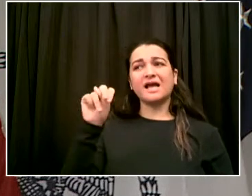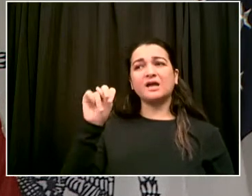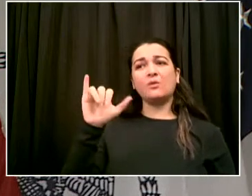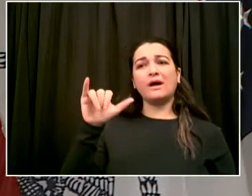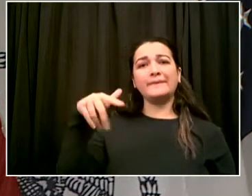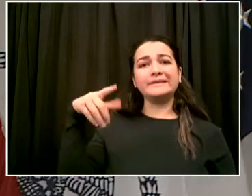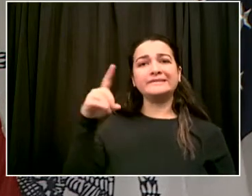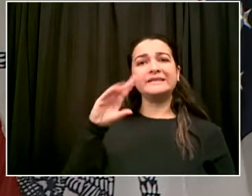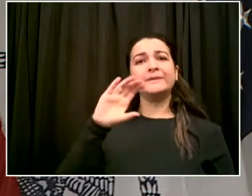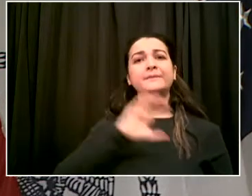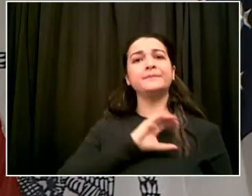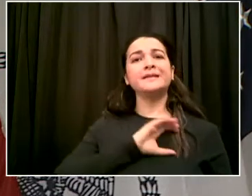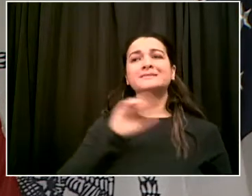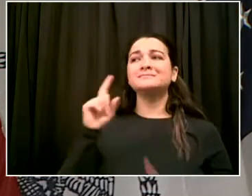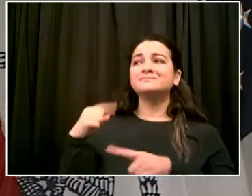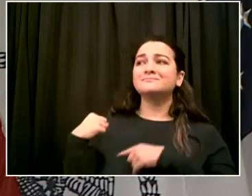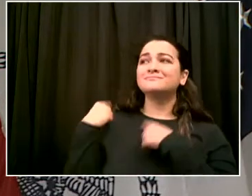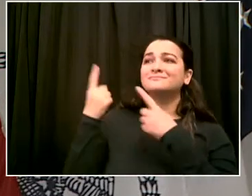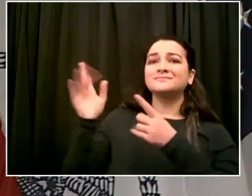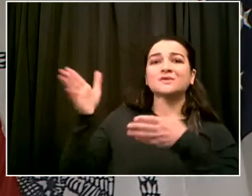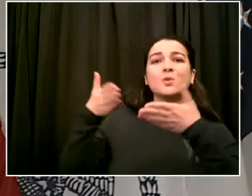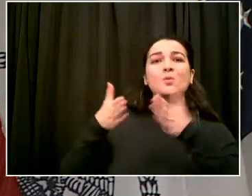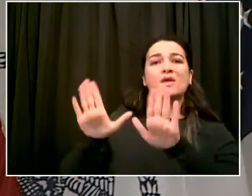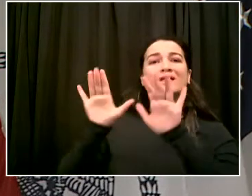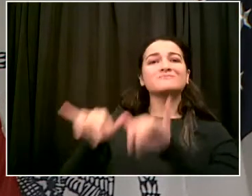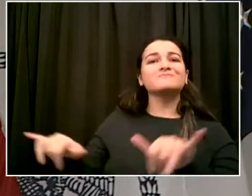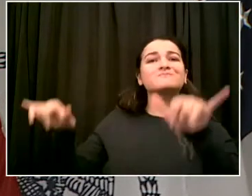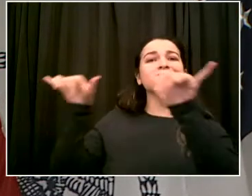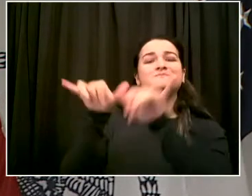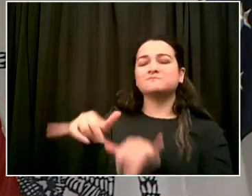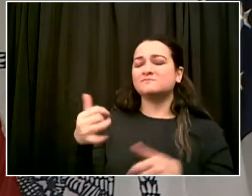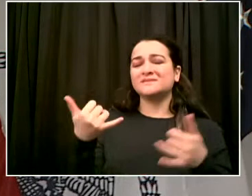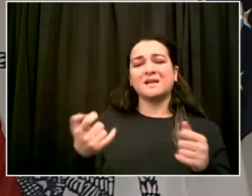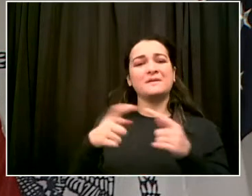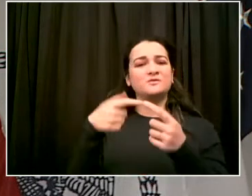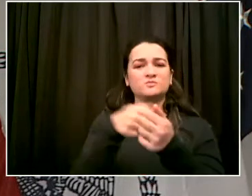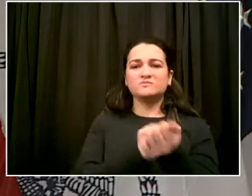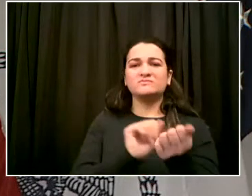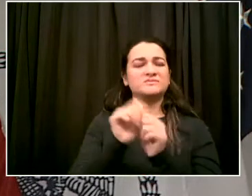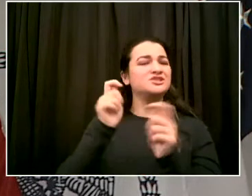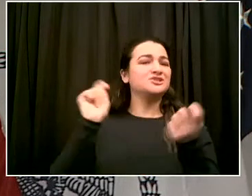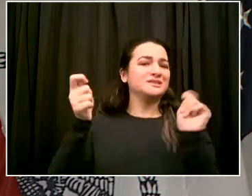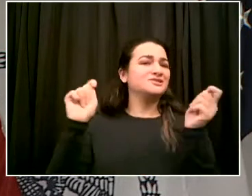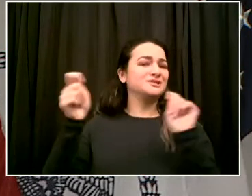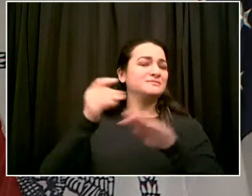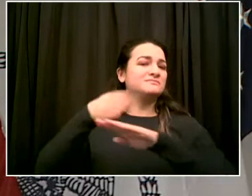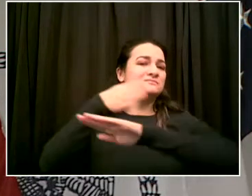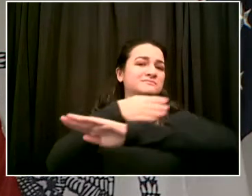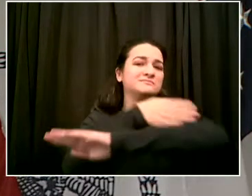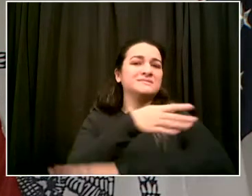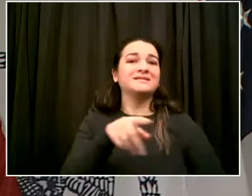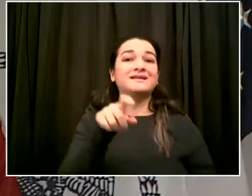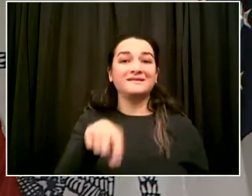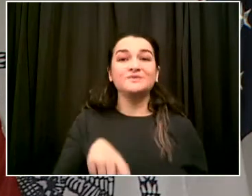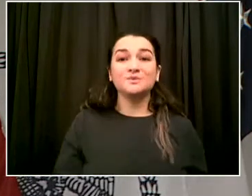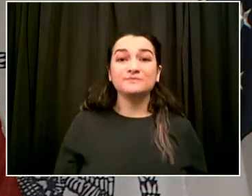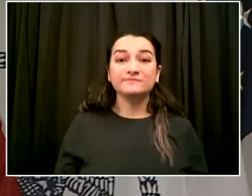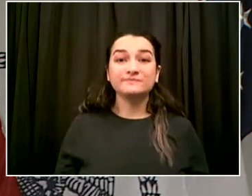CHANGE HET REALITY. Reporter: BASED ON THAT REPORT THAT YOU